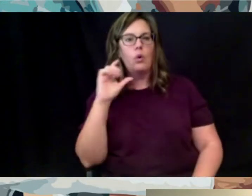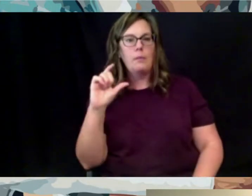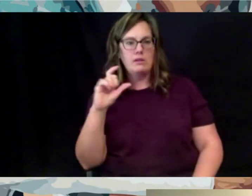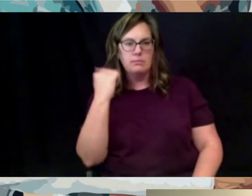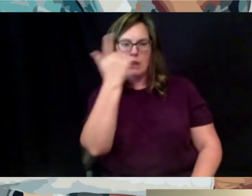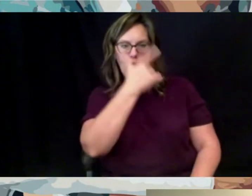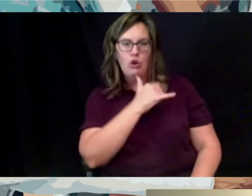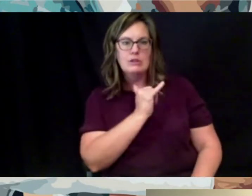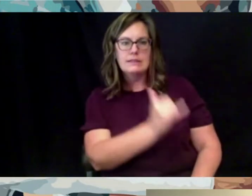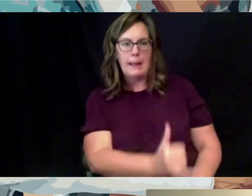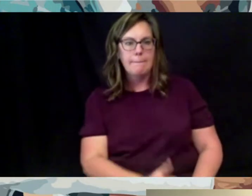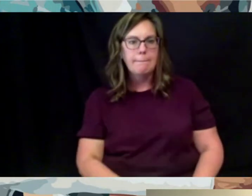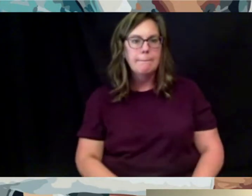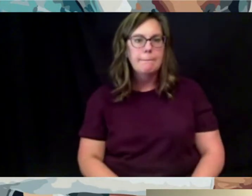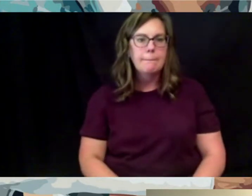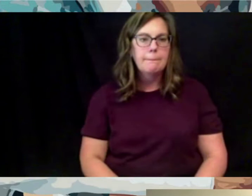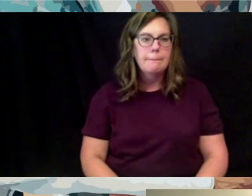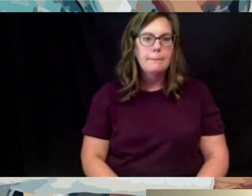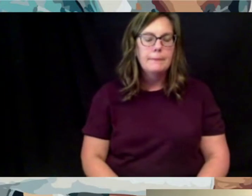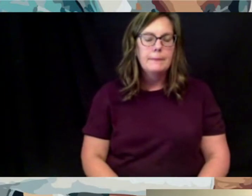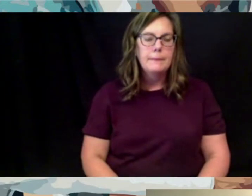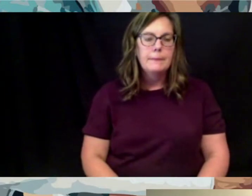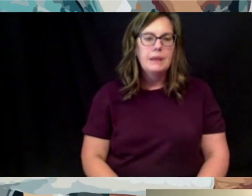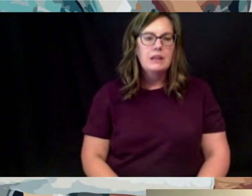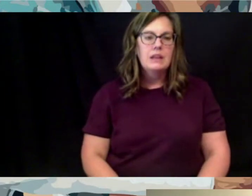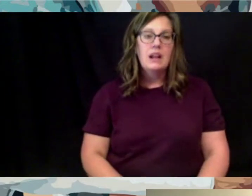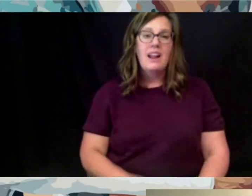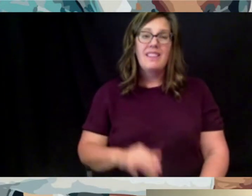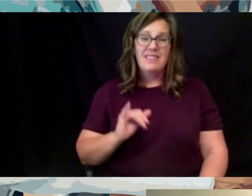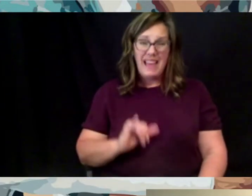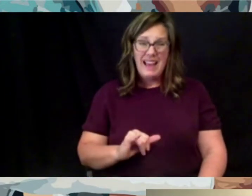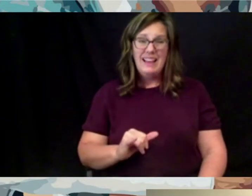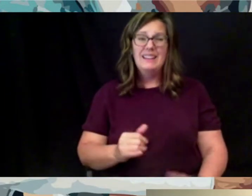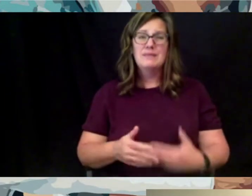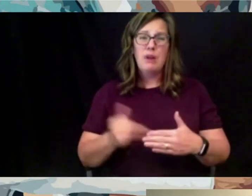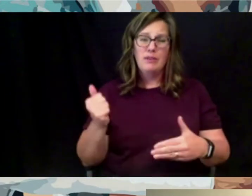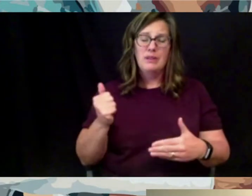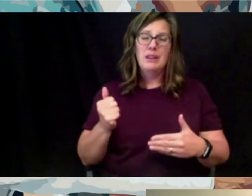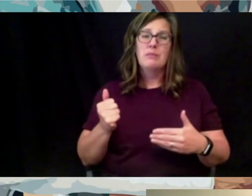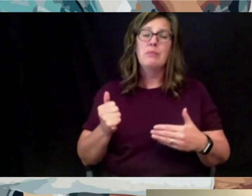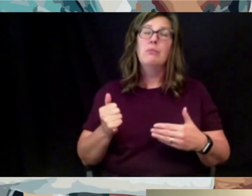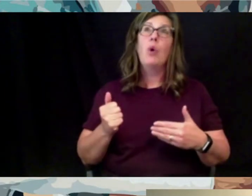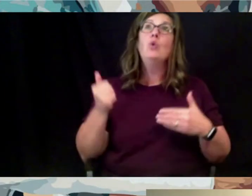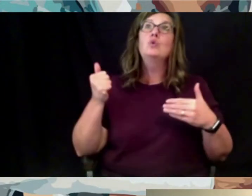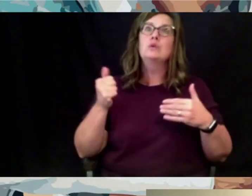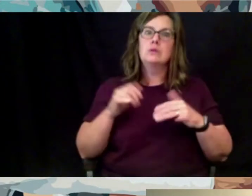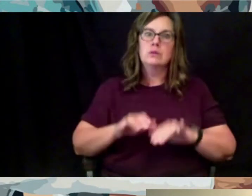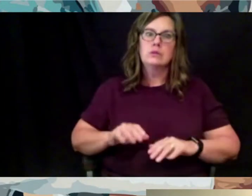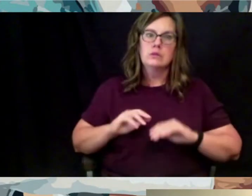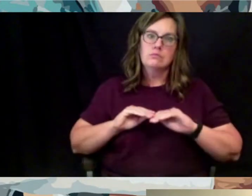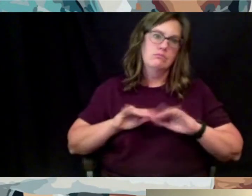um that is probably the most salient misunderstanding that i do see